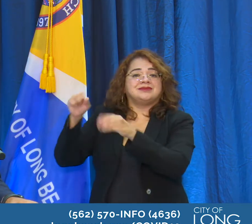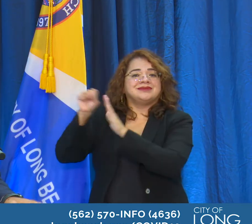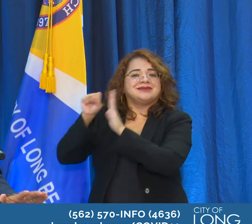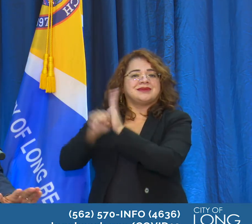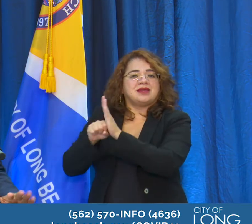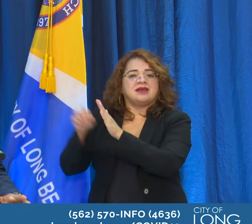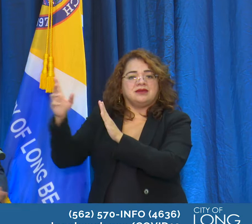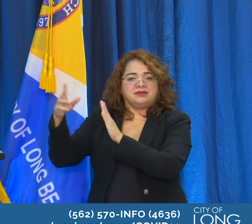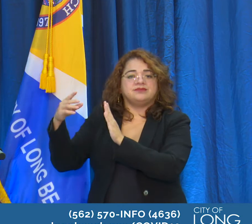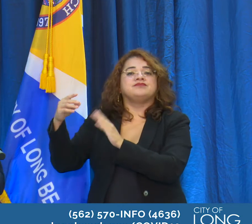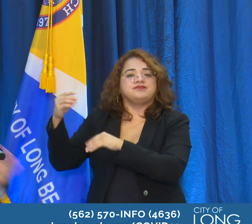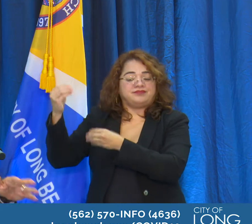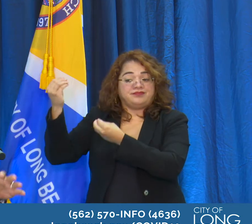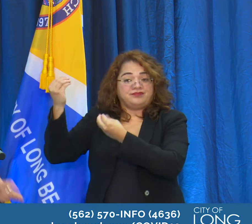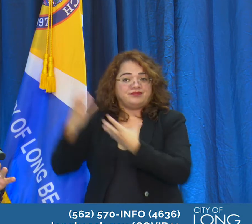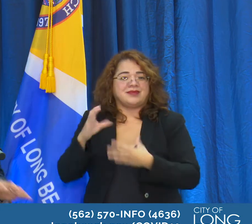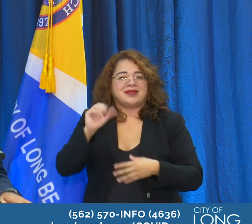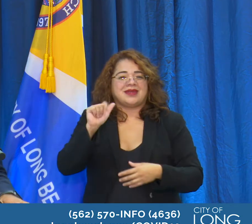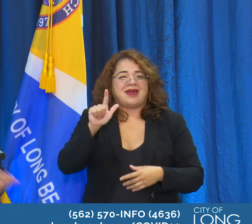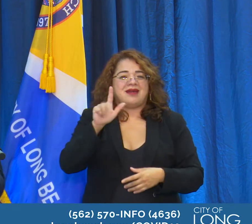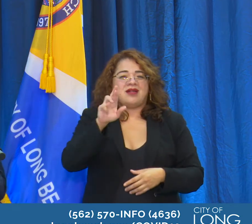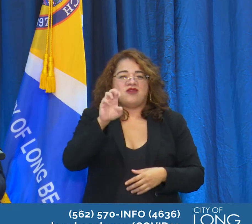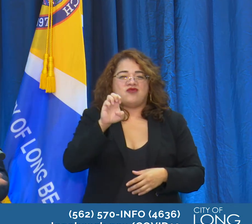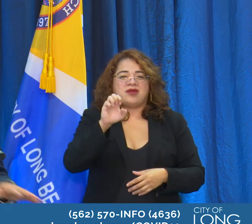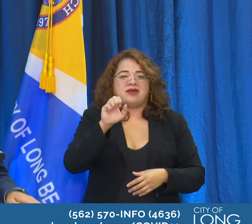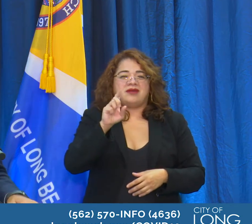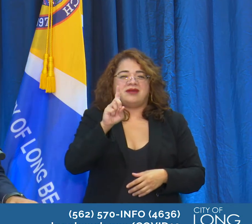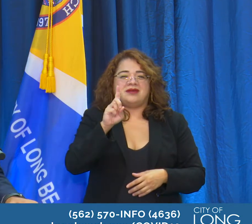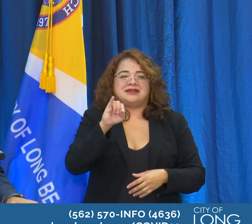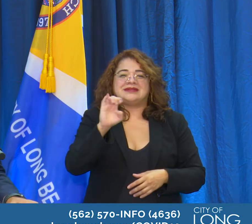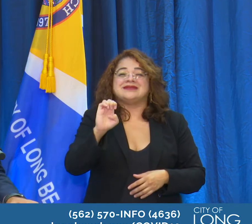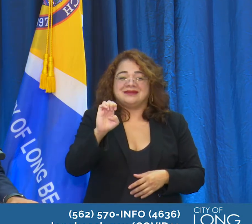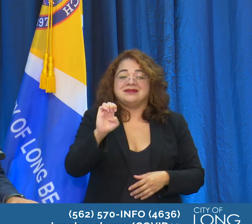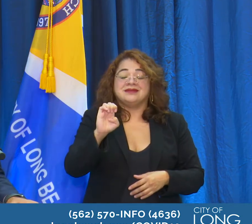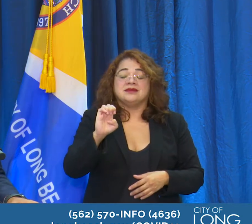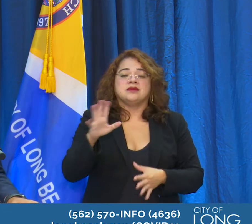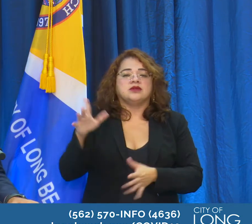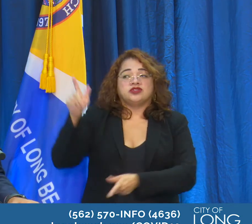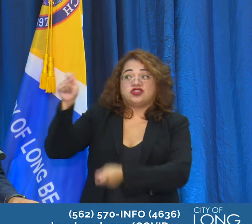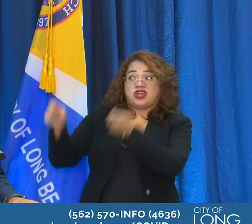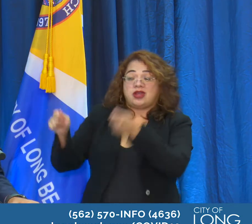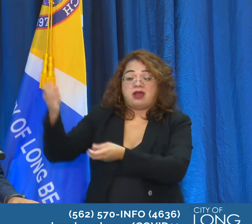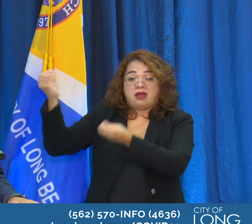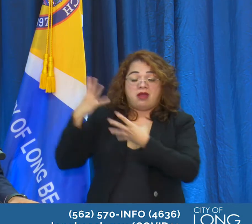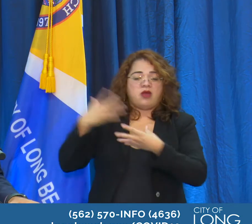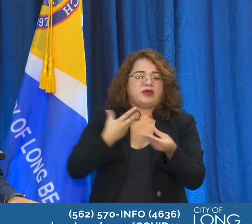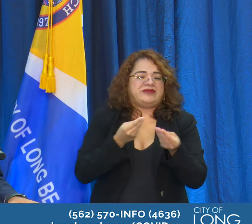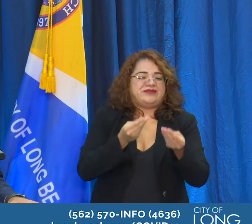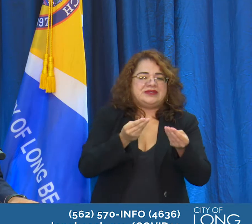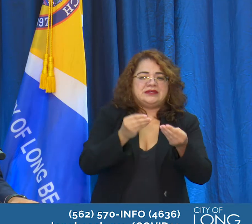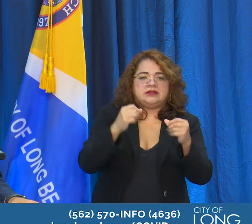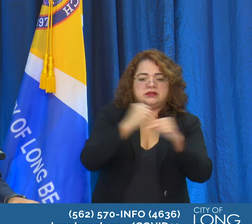But, the overall trend regardless of the changes that come down from the state are headed in the right direction.